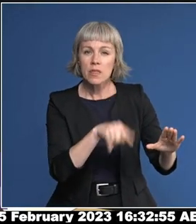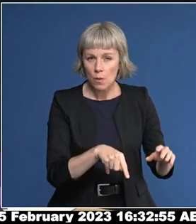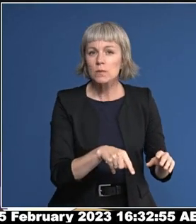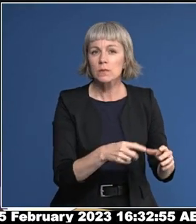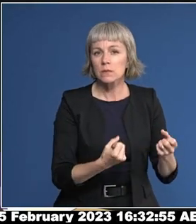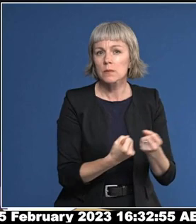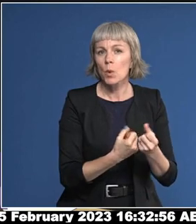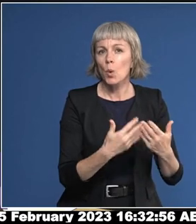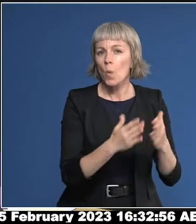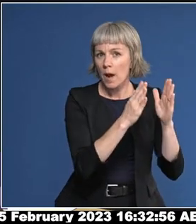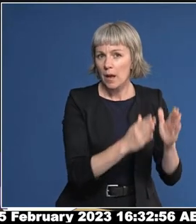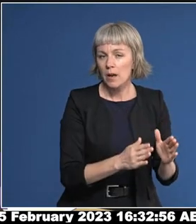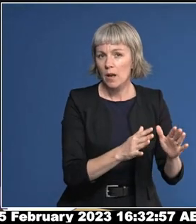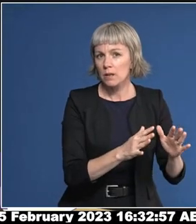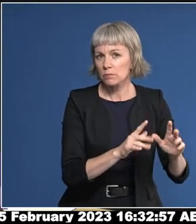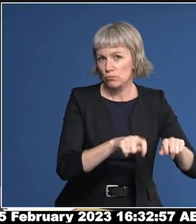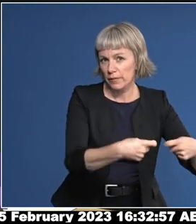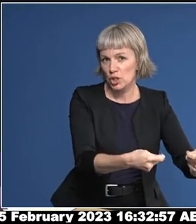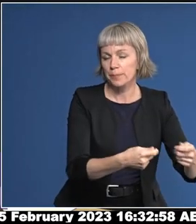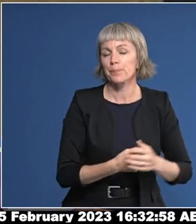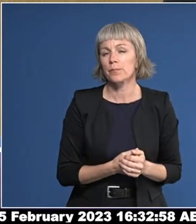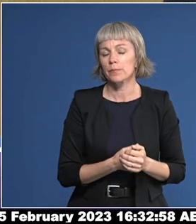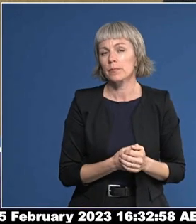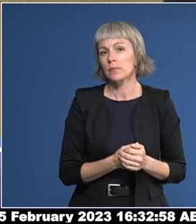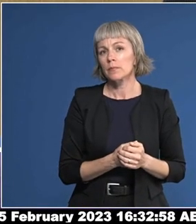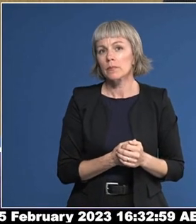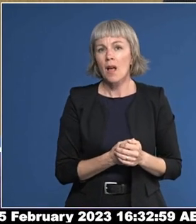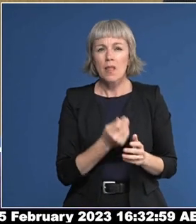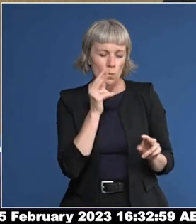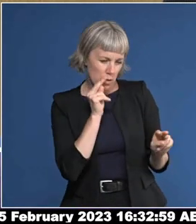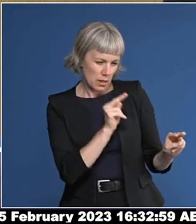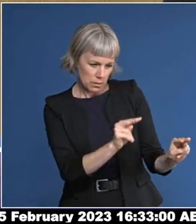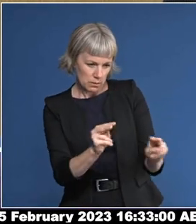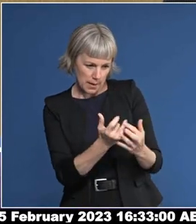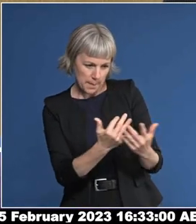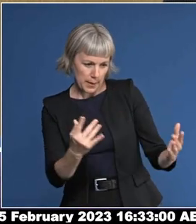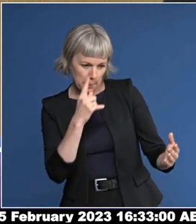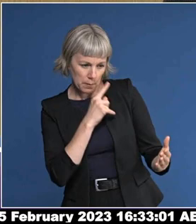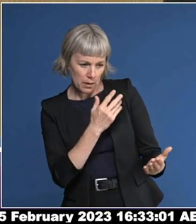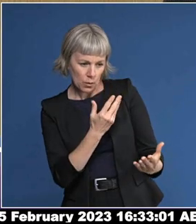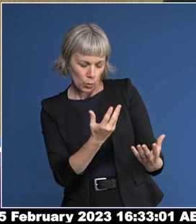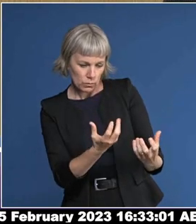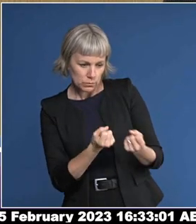However, when we look at the volumes of participants that they serve, we approximate